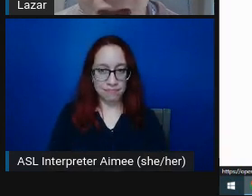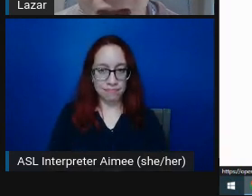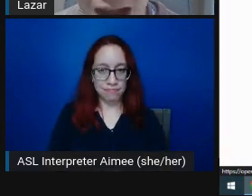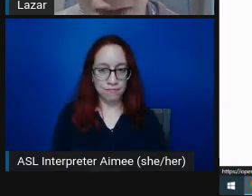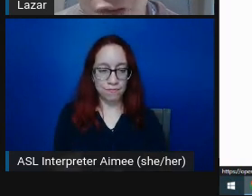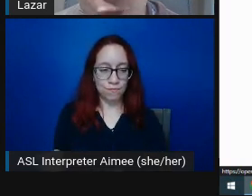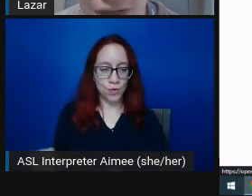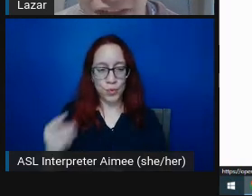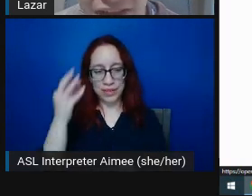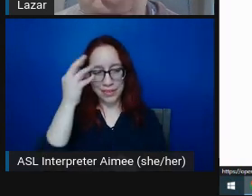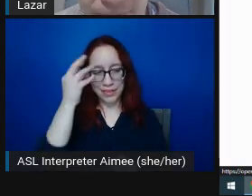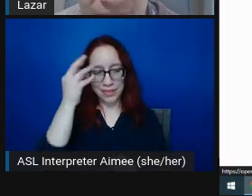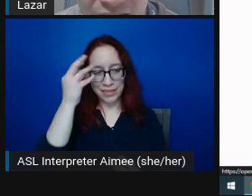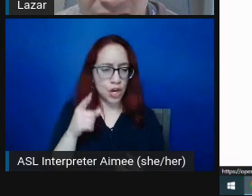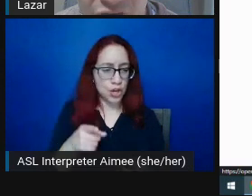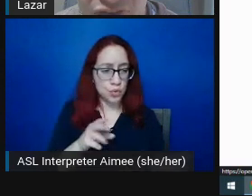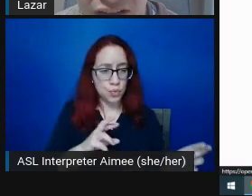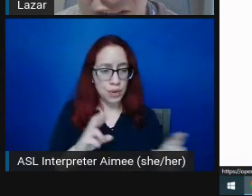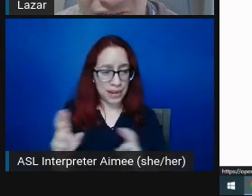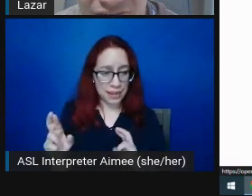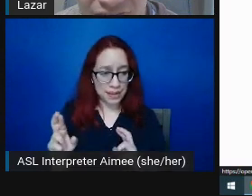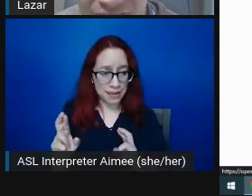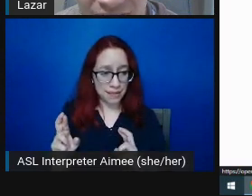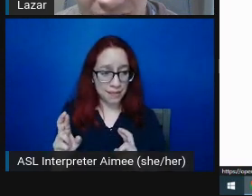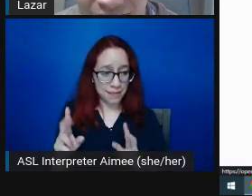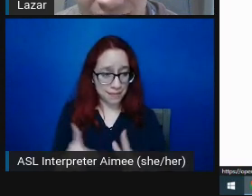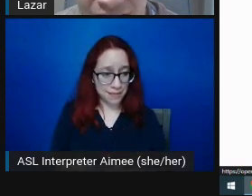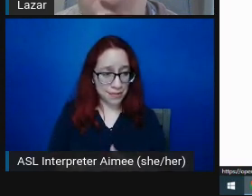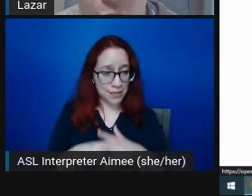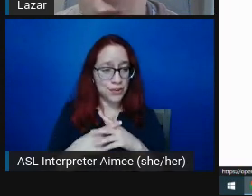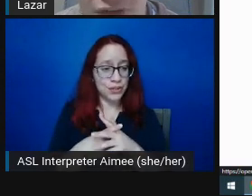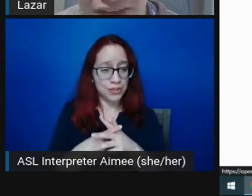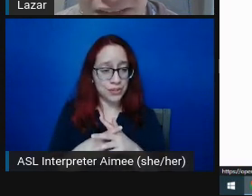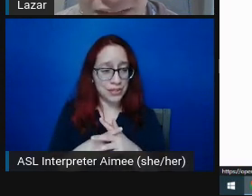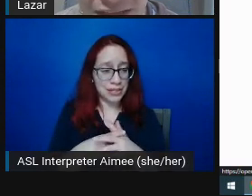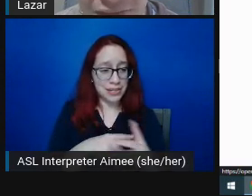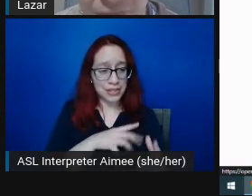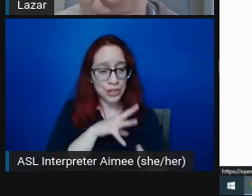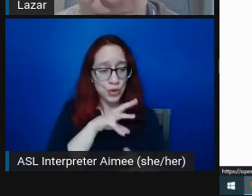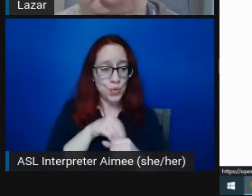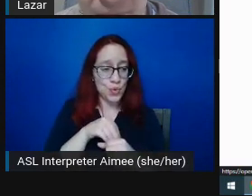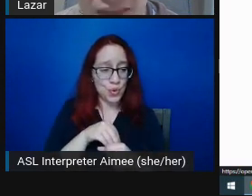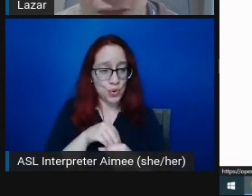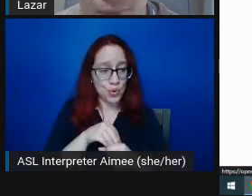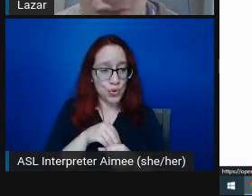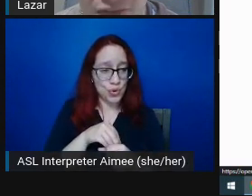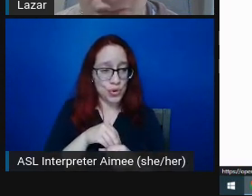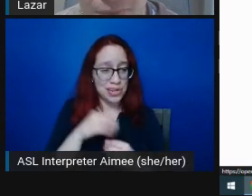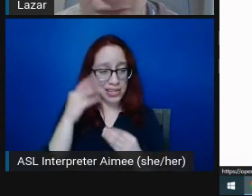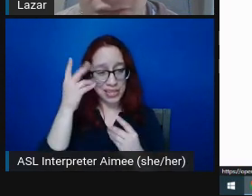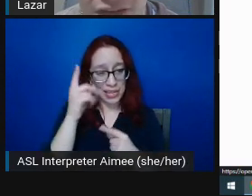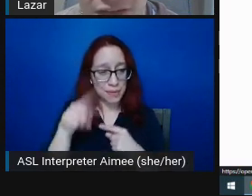Are you ready to start incorporating and thinking about accessibility